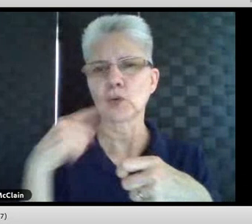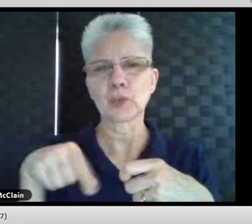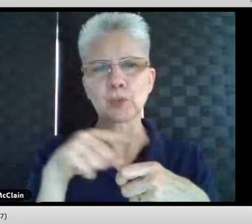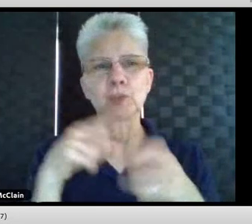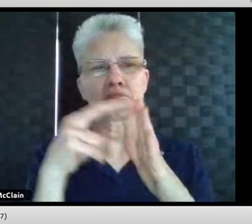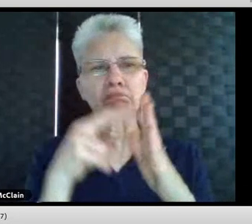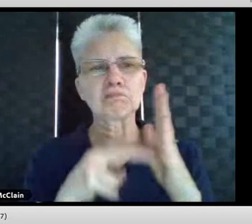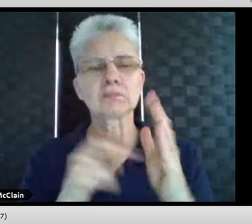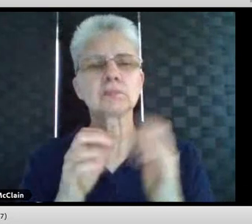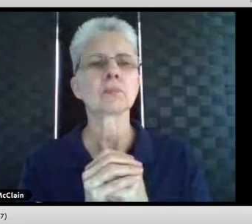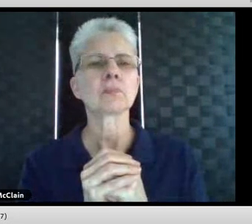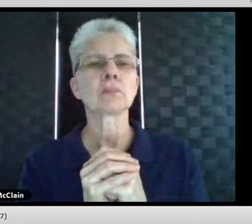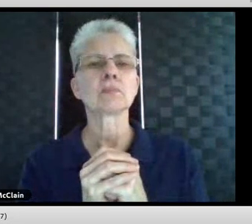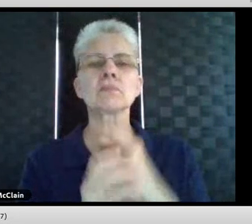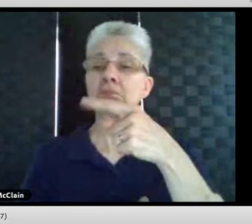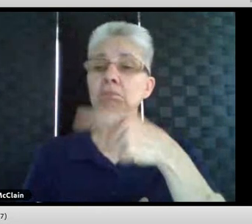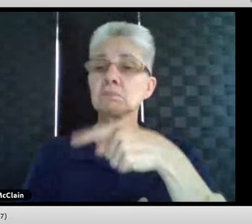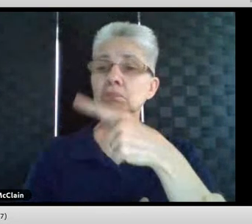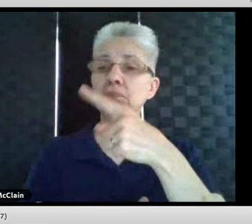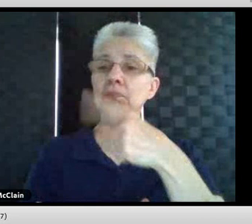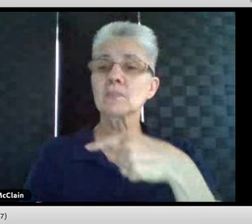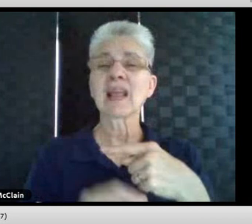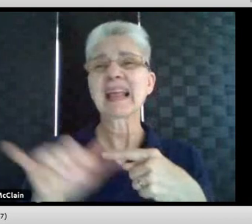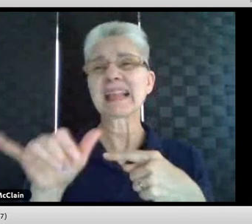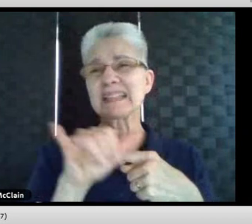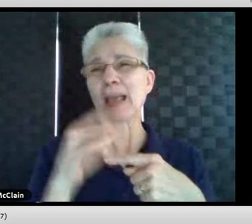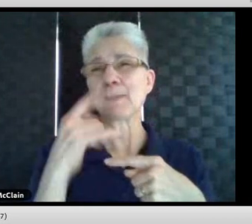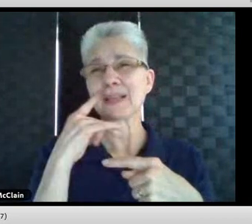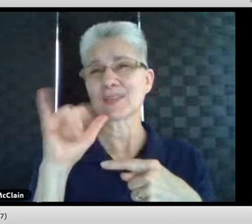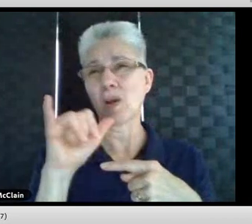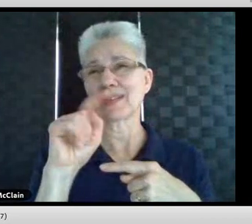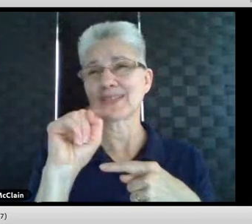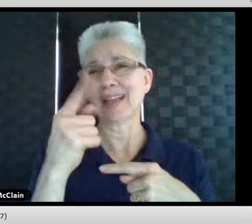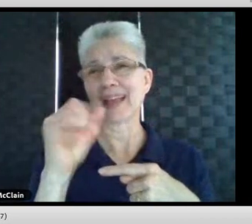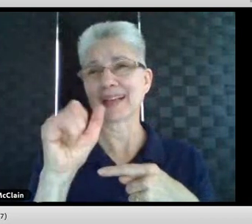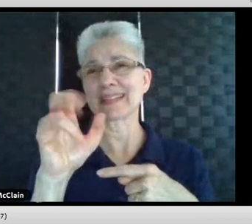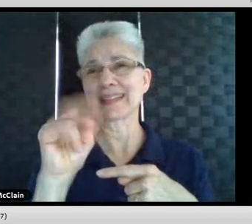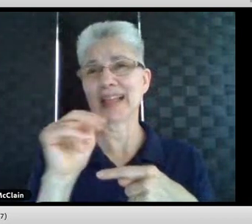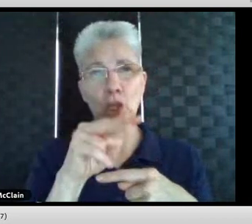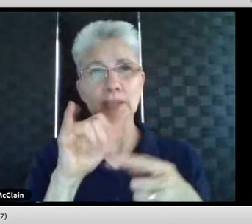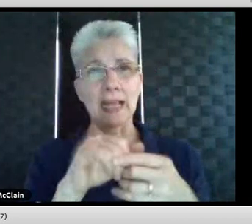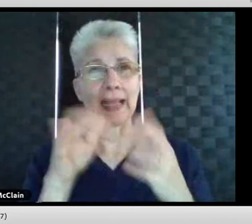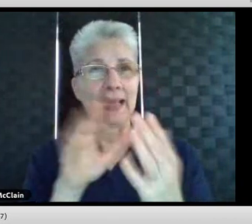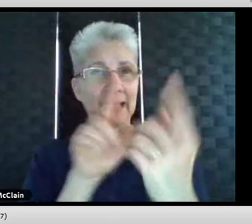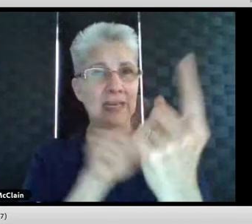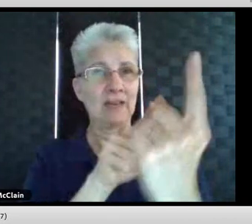what Tyckoson looks at in the digital chat. Okay?